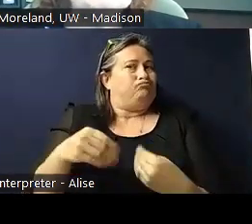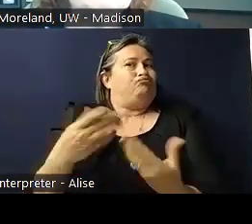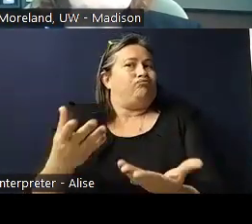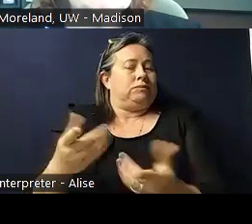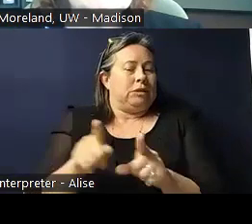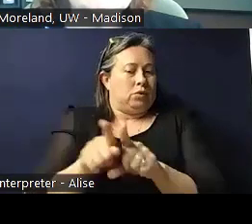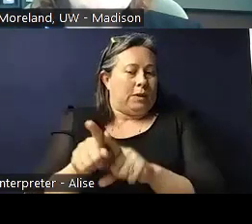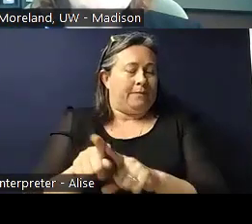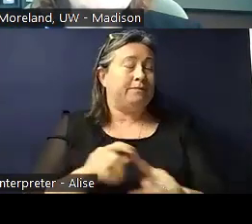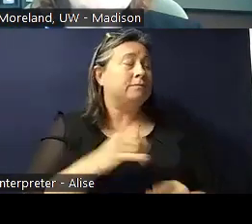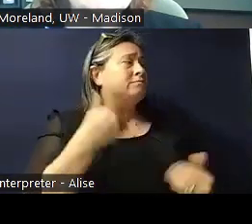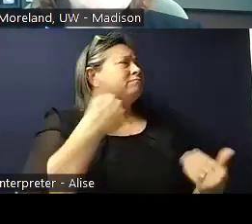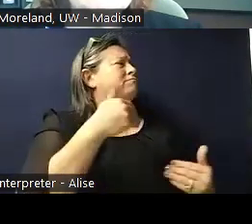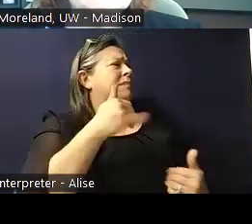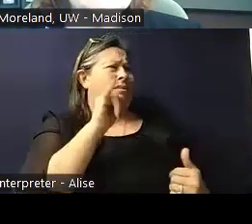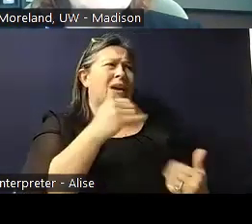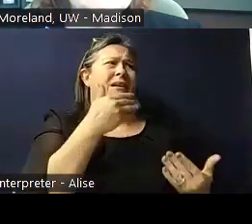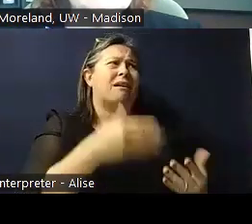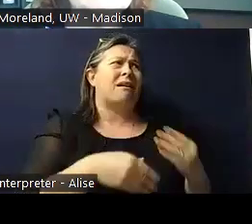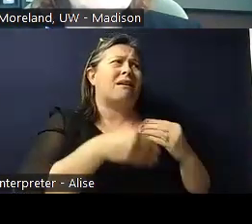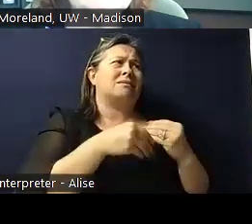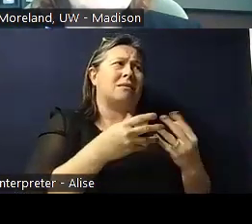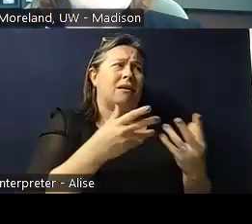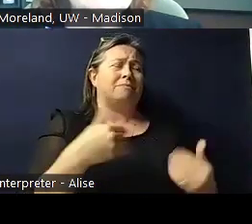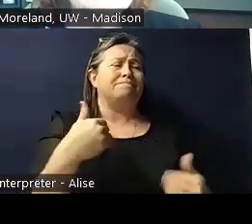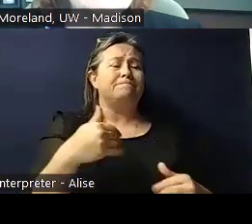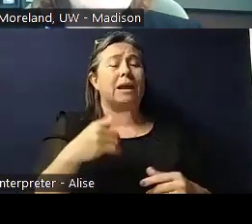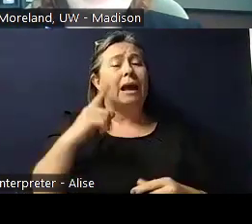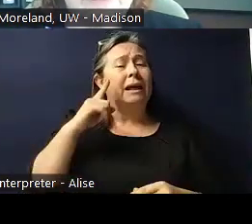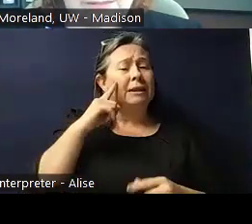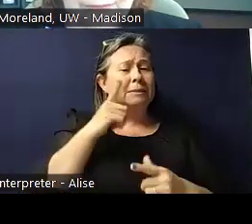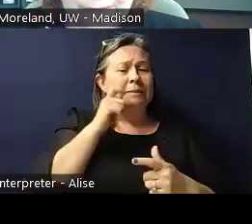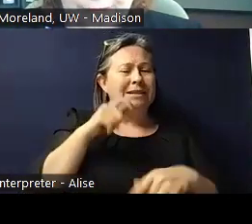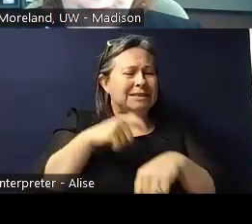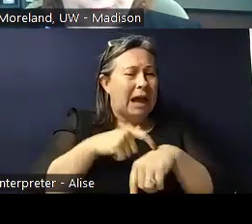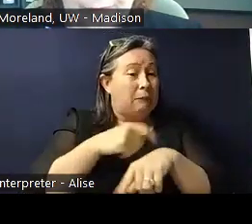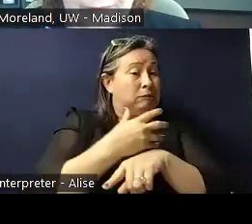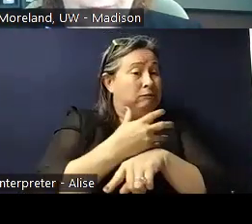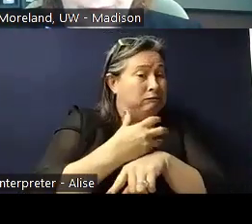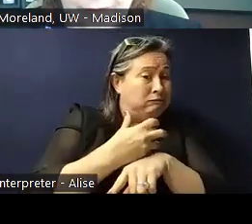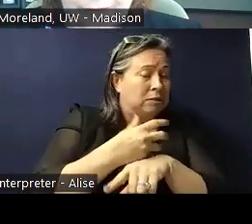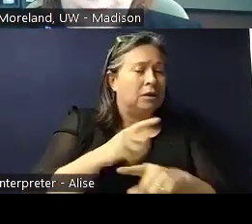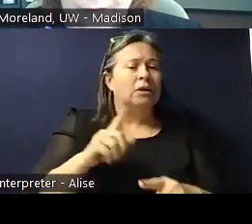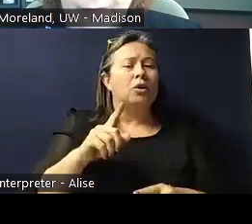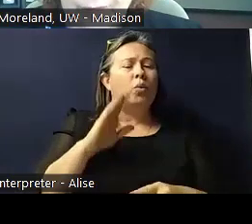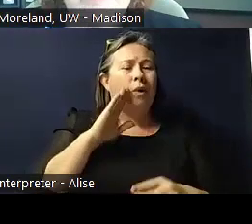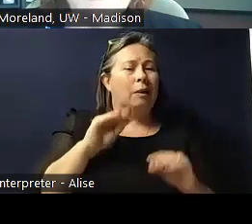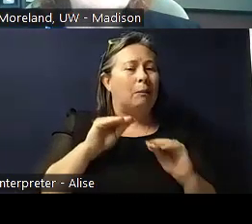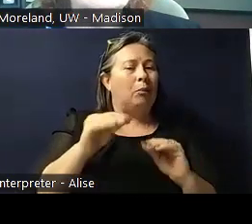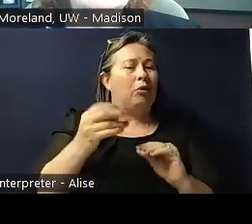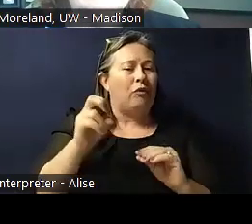Pamela Webb: That adds a lot. I think in the interest of time we'll move on, but I know we may get some questions in this area